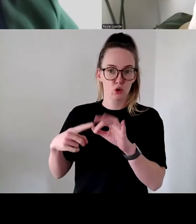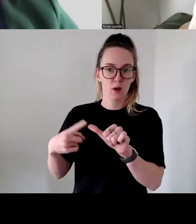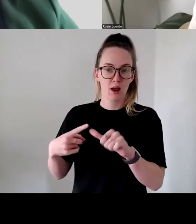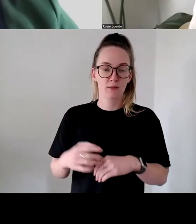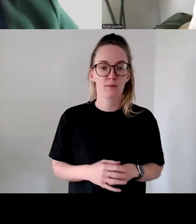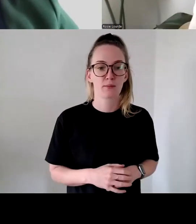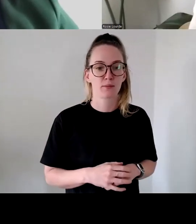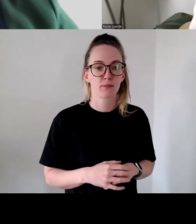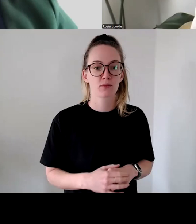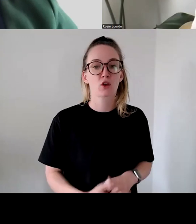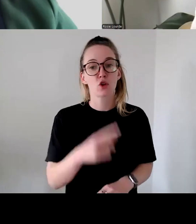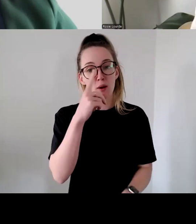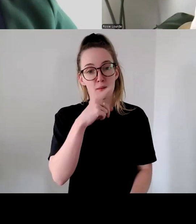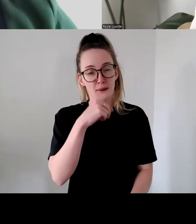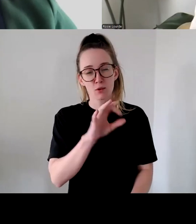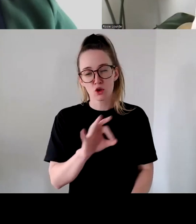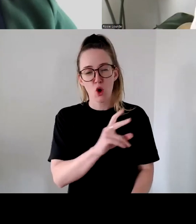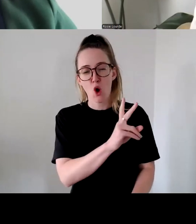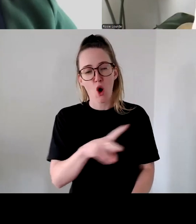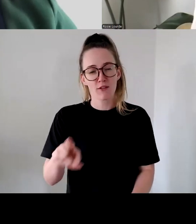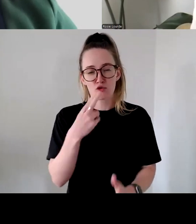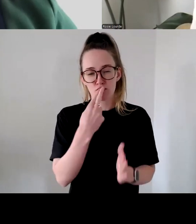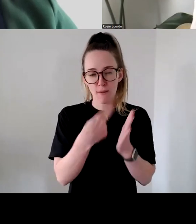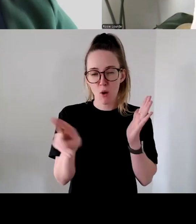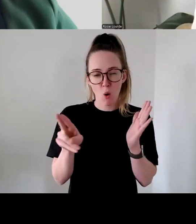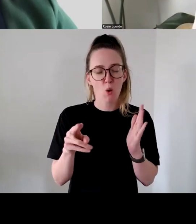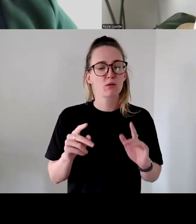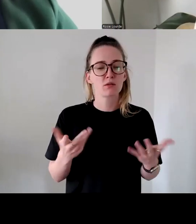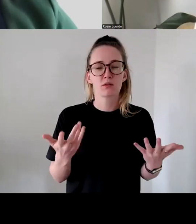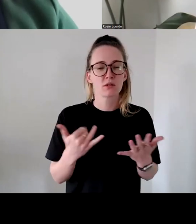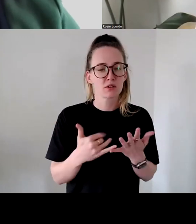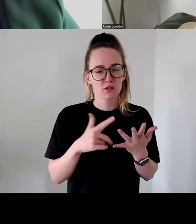not report. Are you able to give insight into this that might be useful for people